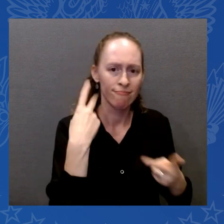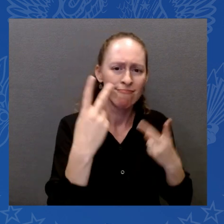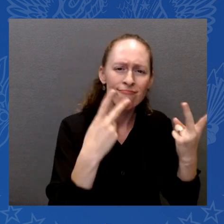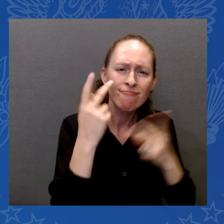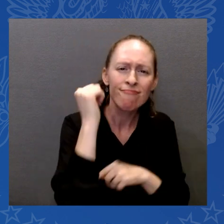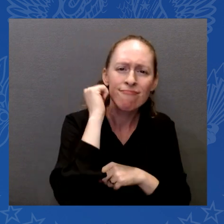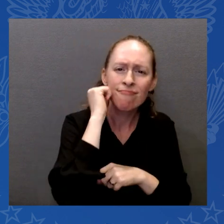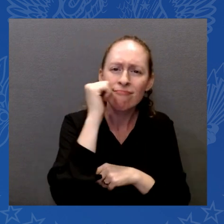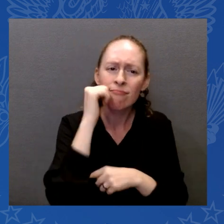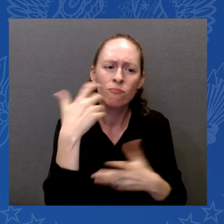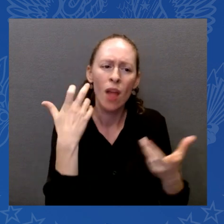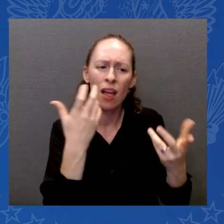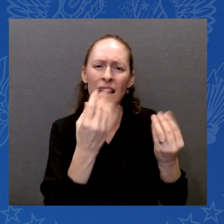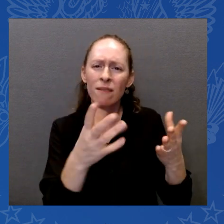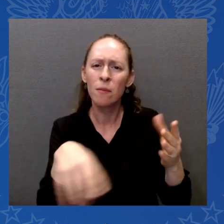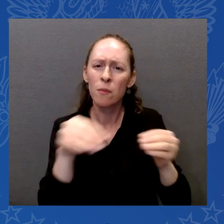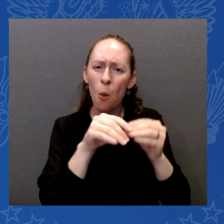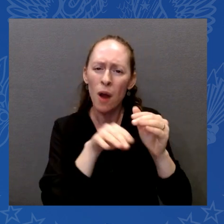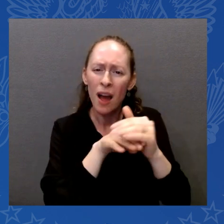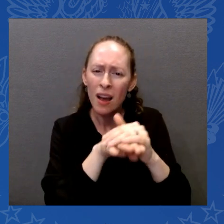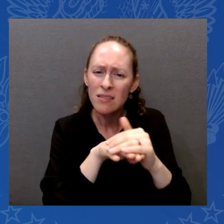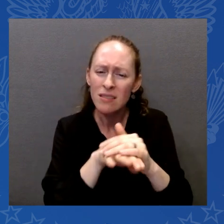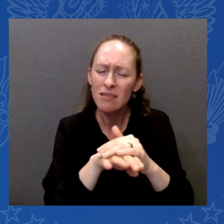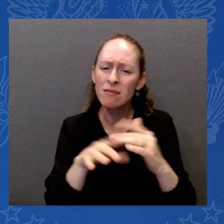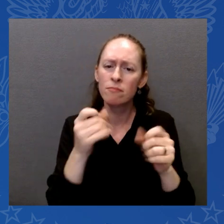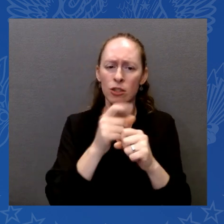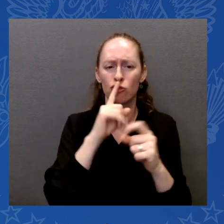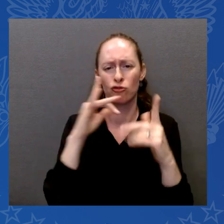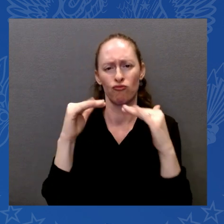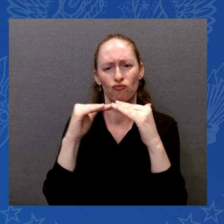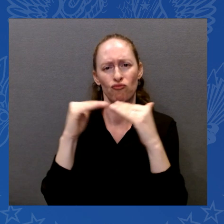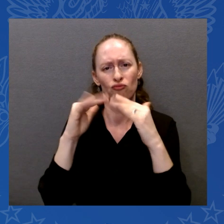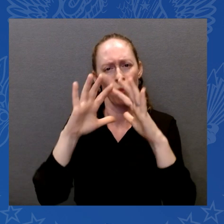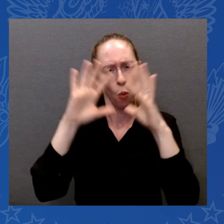a community that has been deeply impacted by these bans on abortion care.